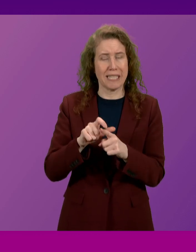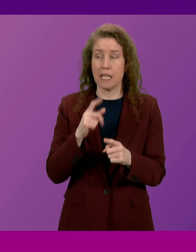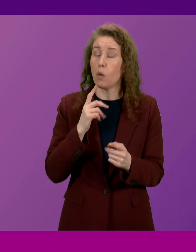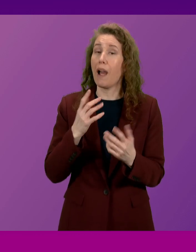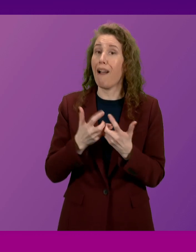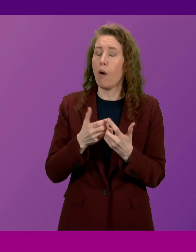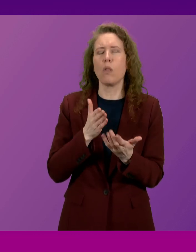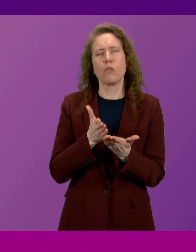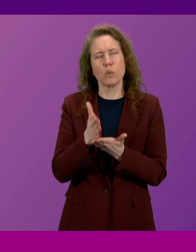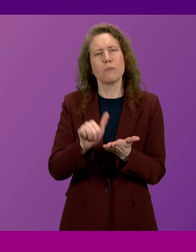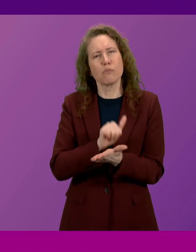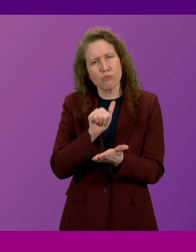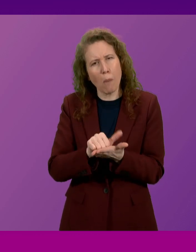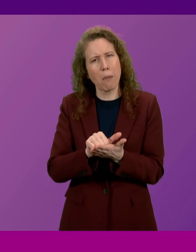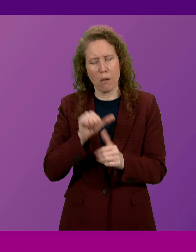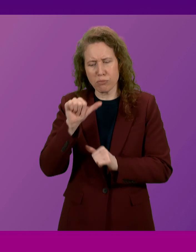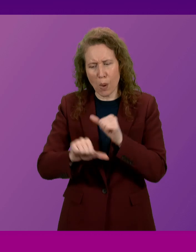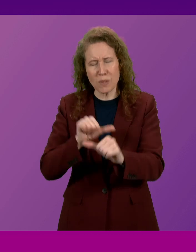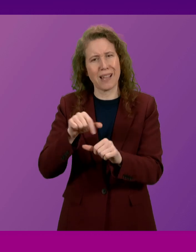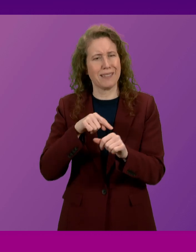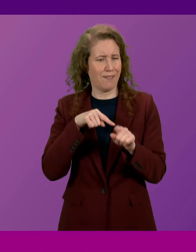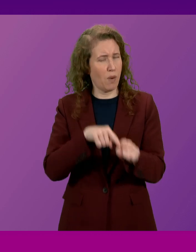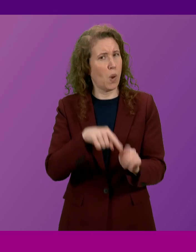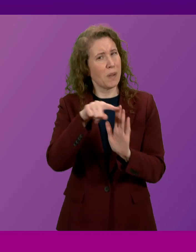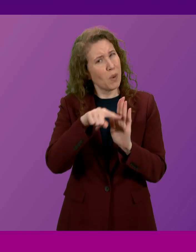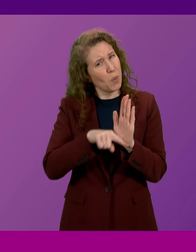the proper channels required by law, which is through the Scottish Funding Council. However,